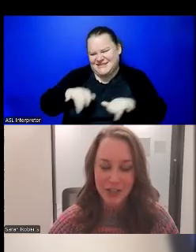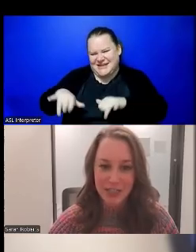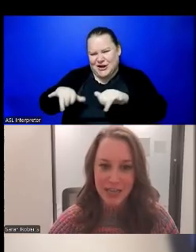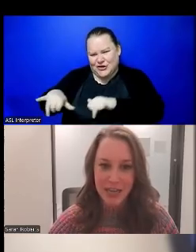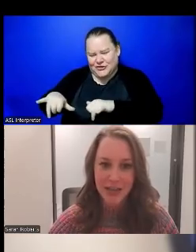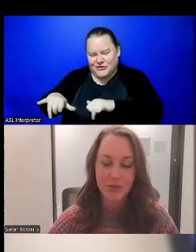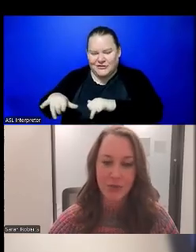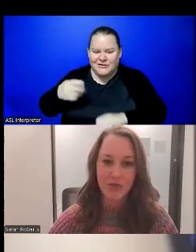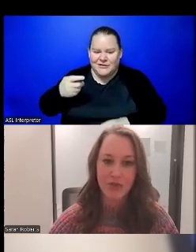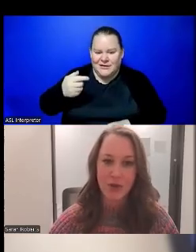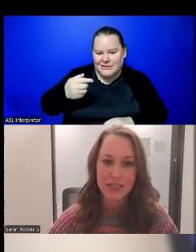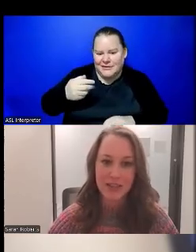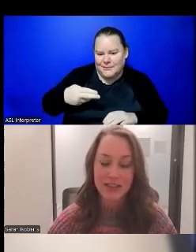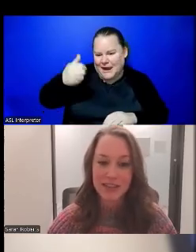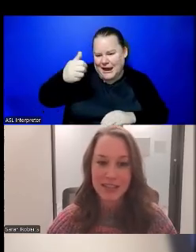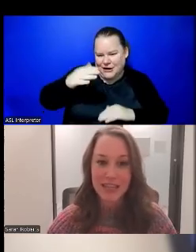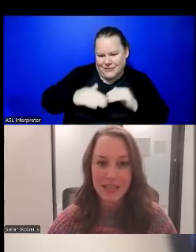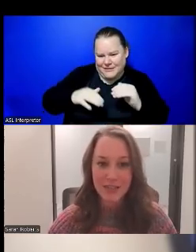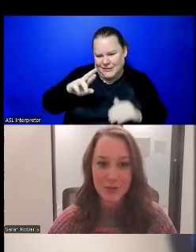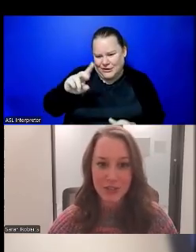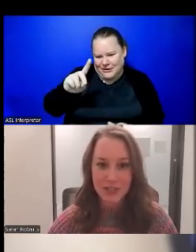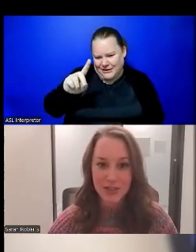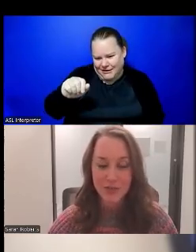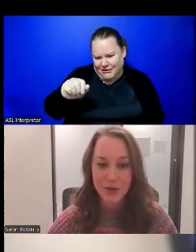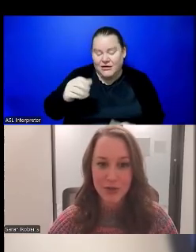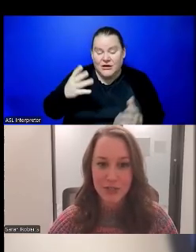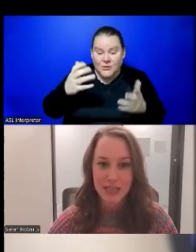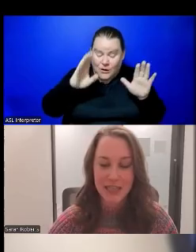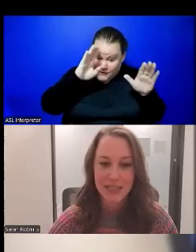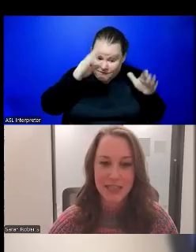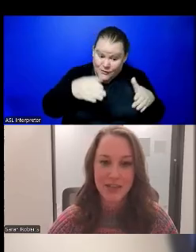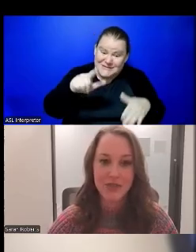the RDA. We want to focus on lean sources of protein, instead